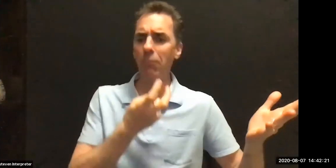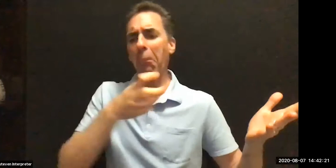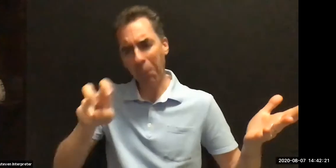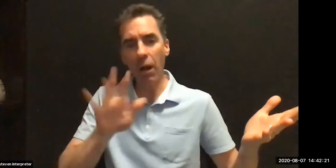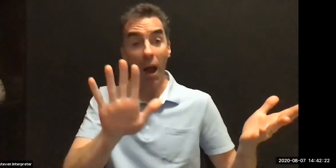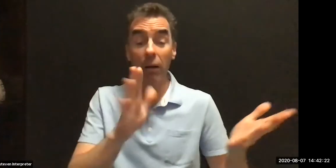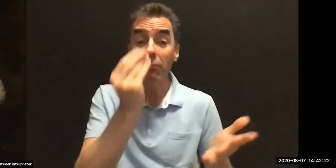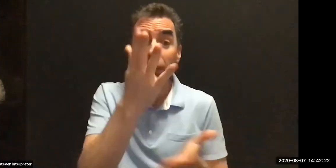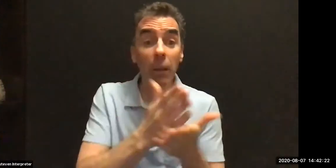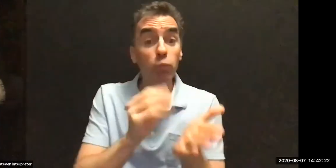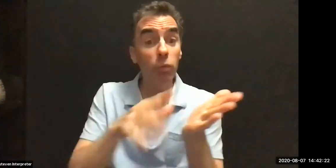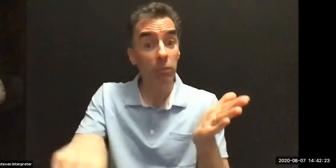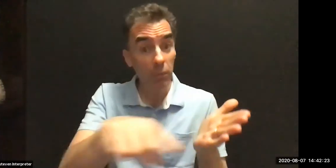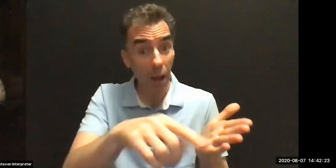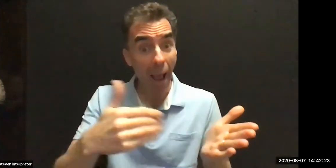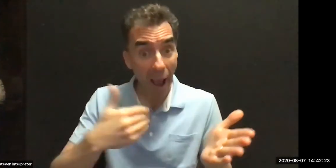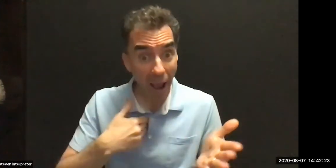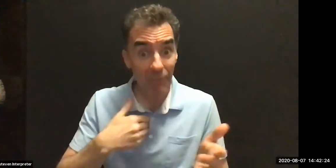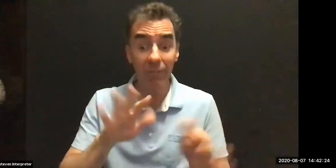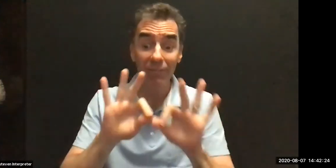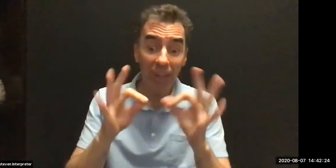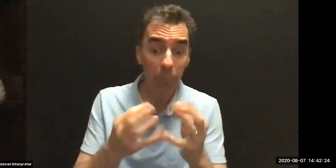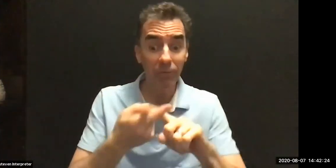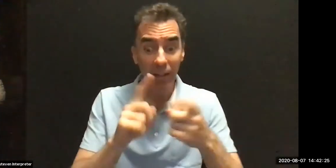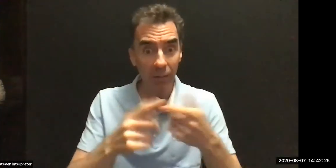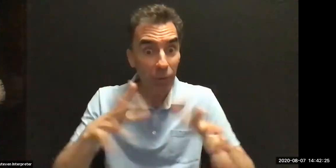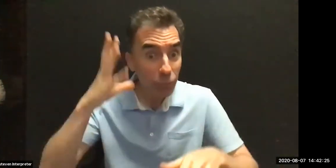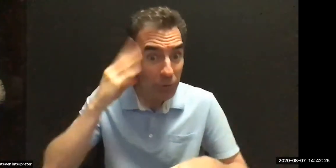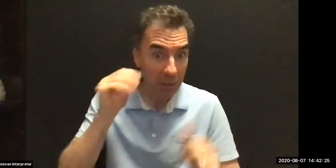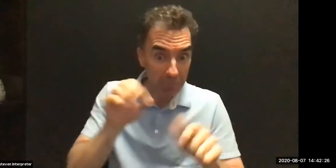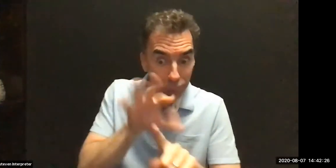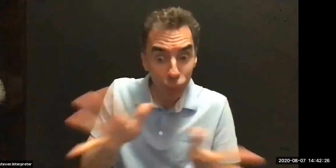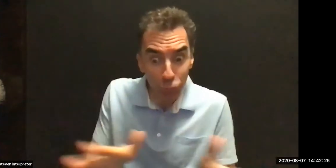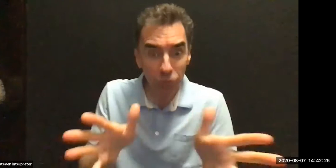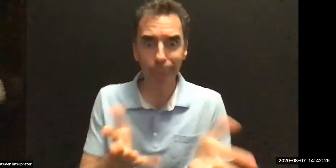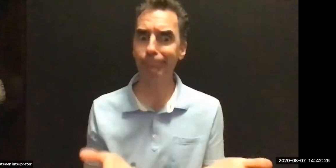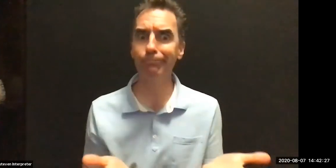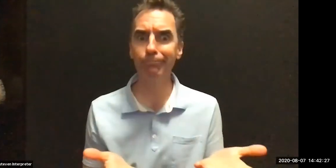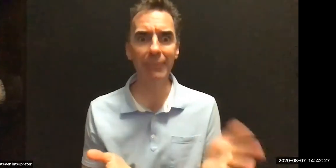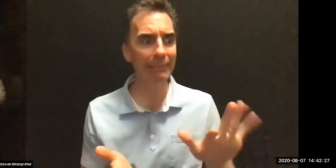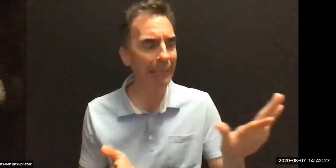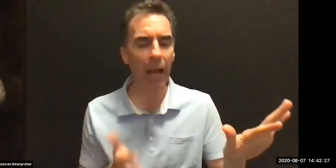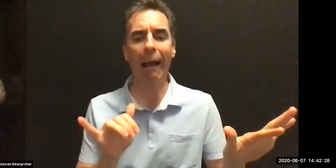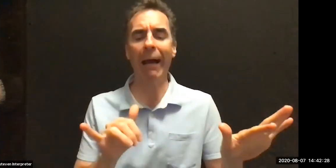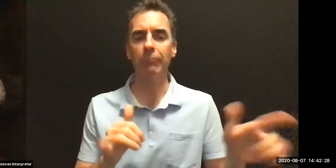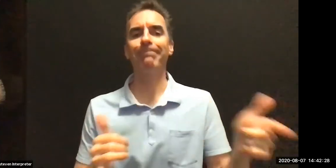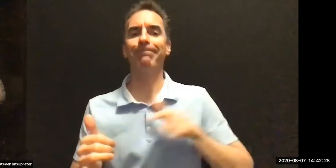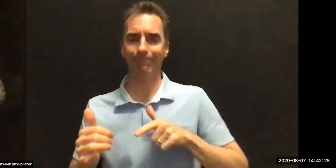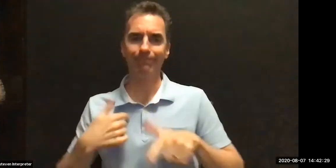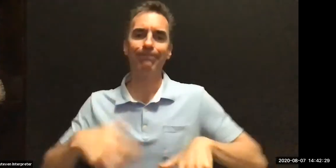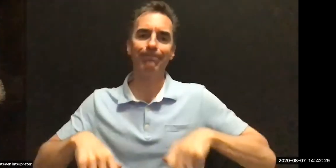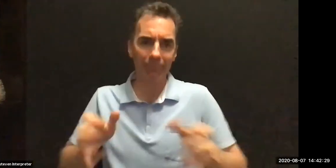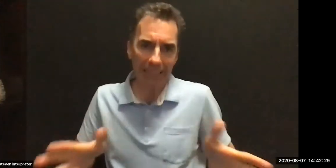Channelle Charest: In that process. I think that's, that's a big lift and it gives them room also to give feedback and say, hey, this didn't go so well or